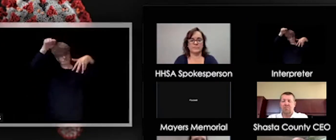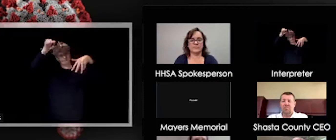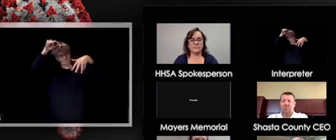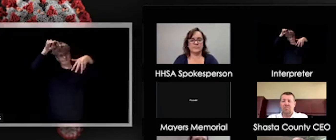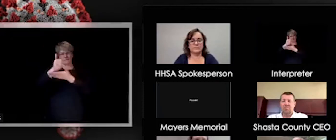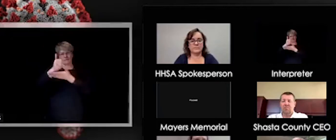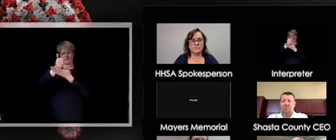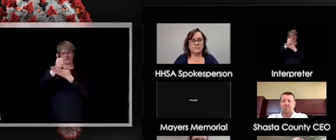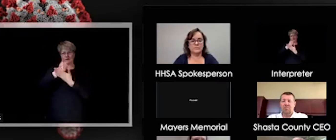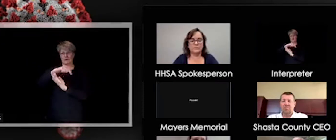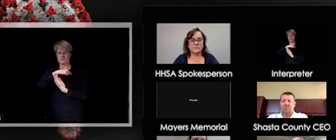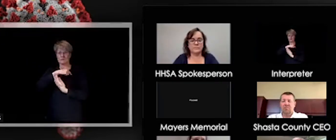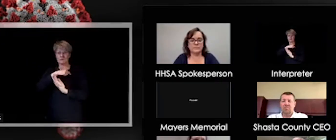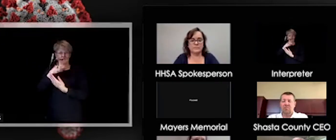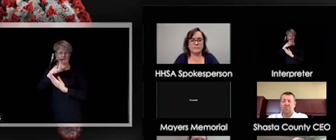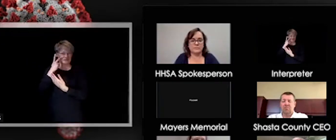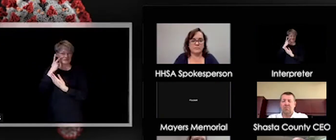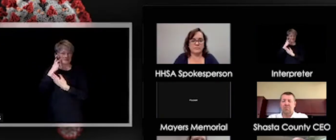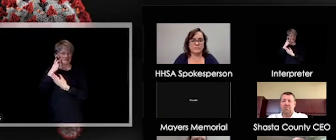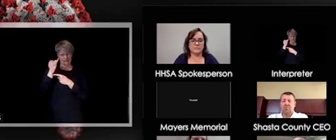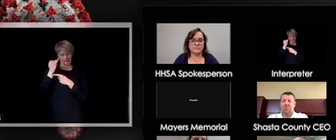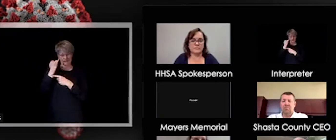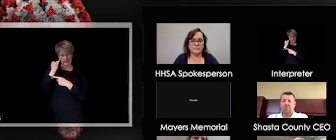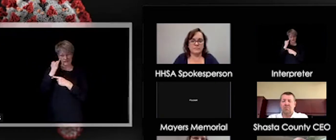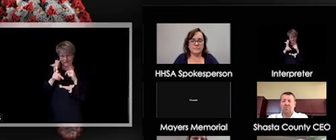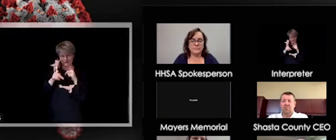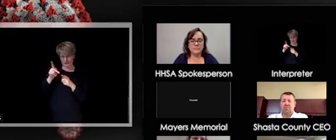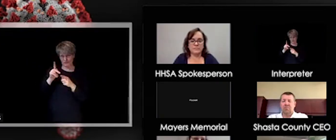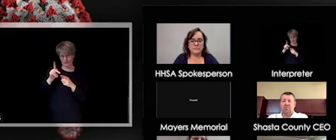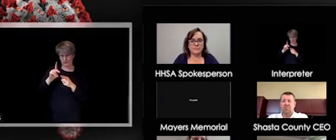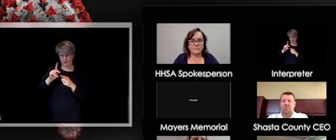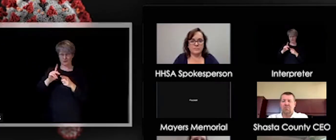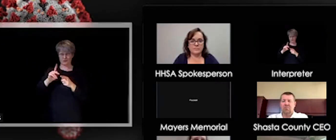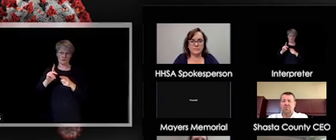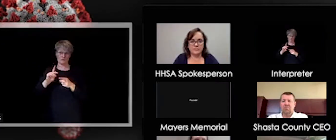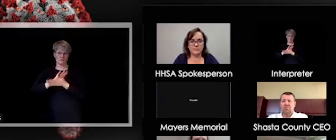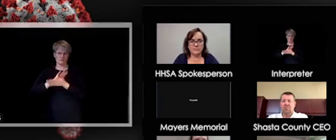see early indications of there may be being a bump, such as COVID-19 like illness that